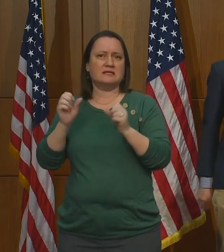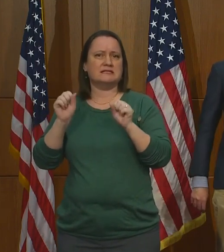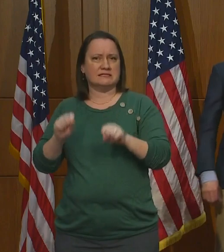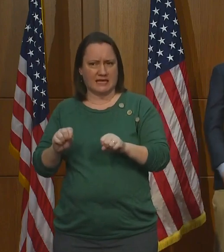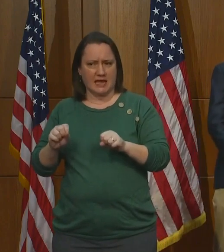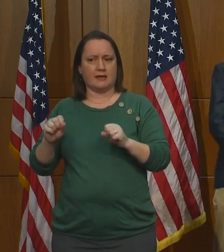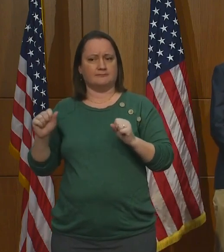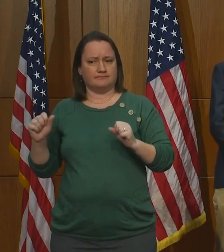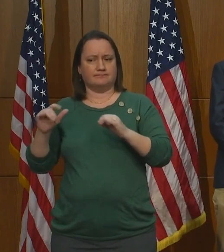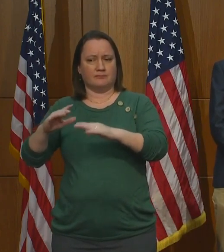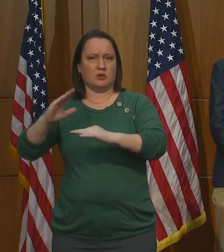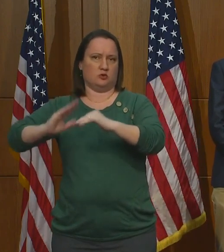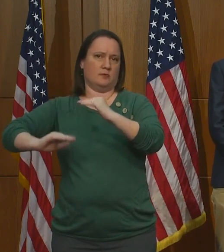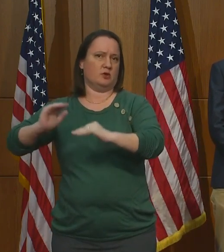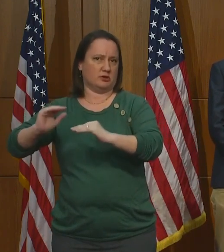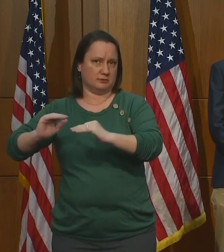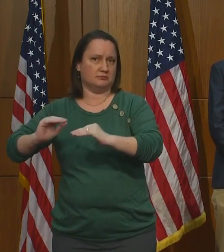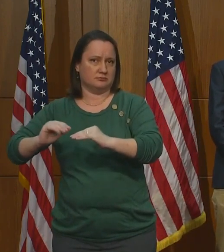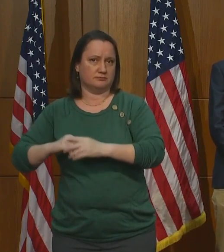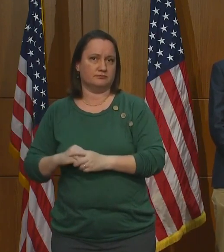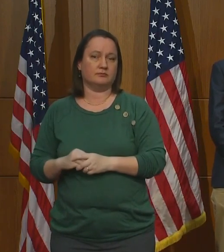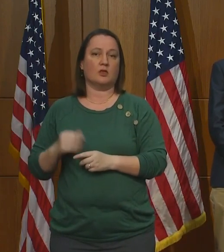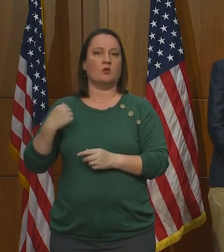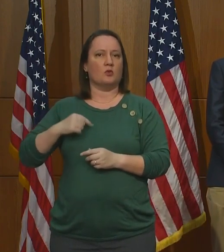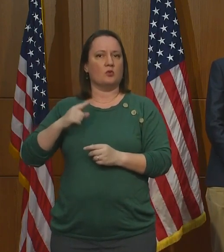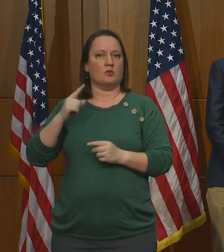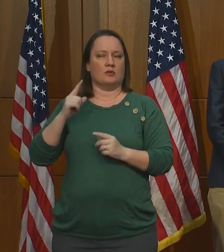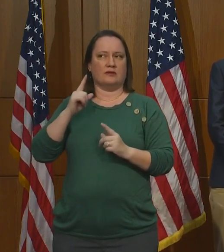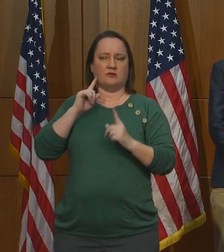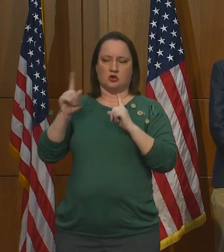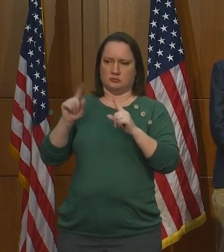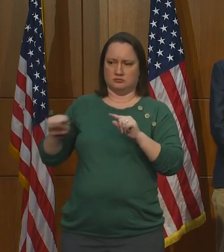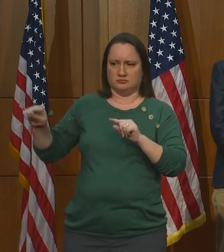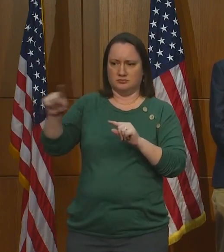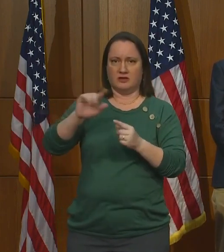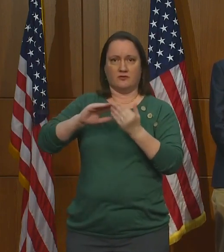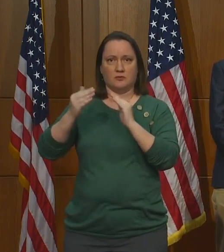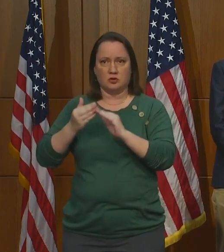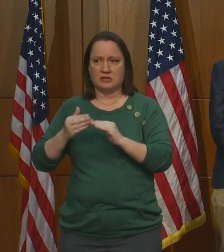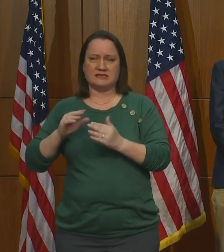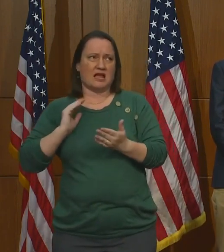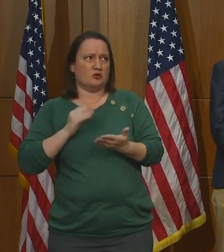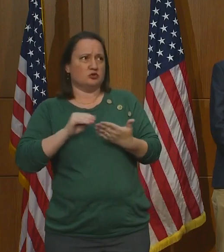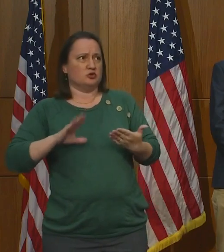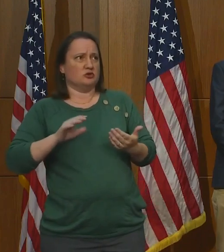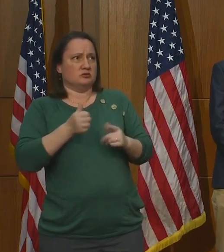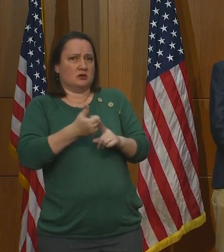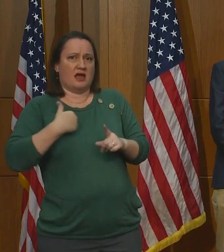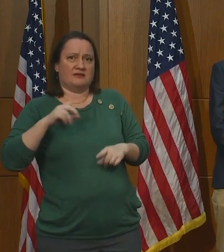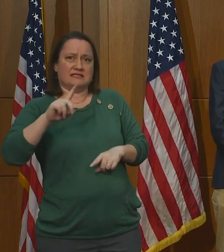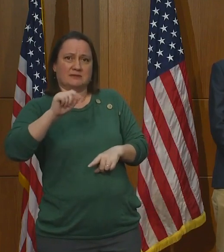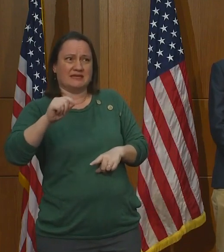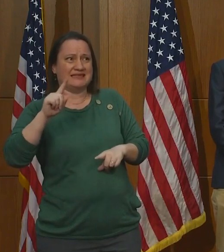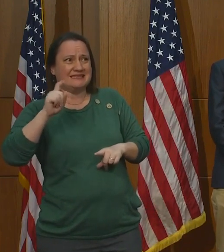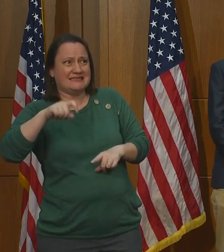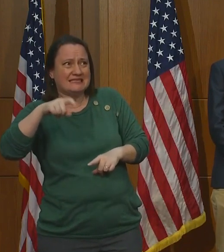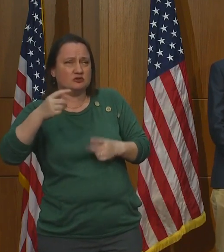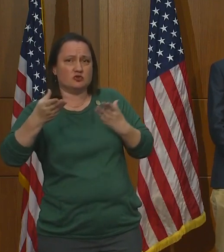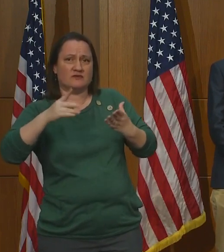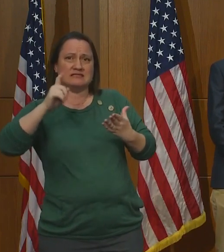WORKING FAMILIES CAN BE DONE IN PERSON WE'VE HEARD FROM OUR COMMUNITY SIGNIFICANT CONCERNS ABOUT THE NEEDS OF OUR STUDENTS